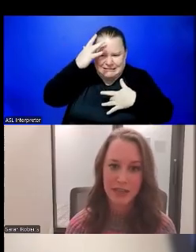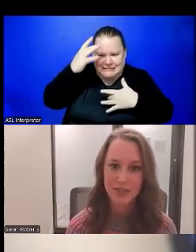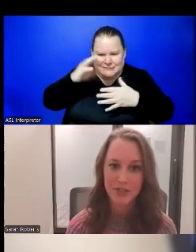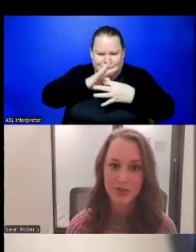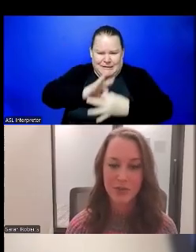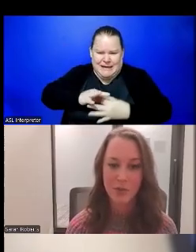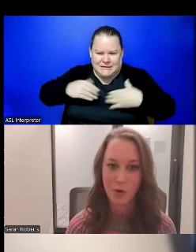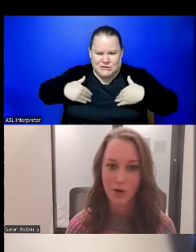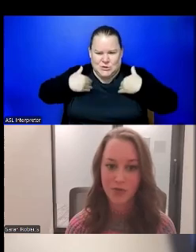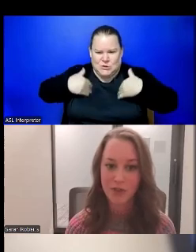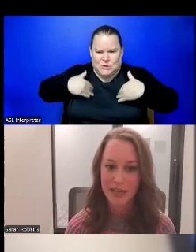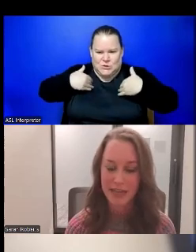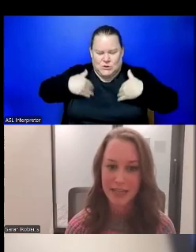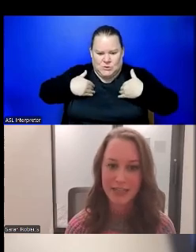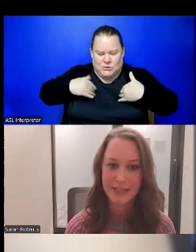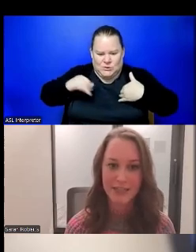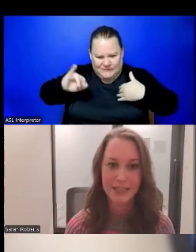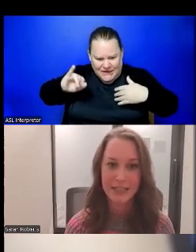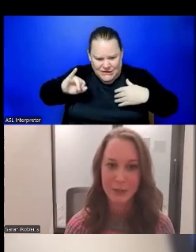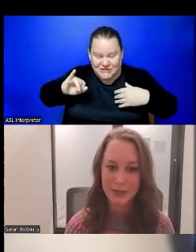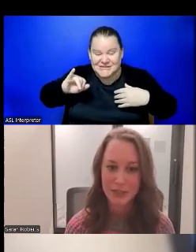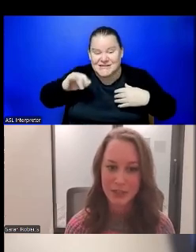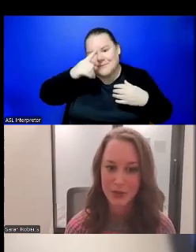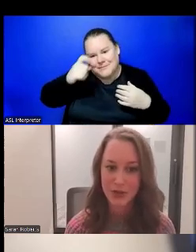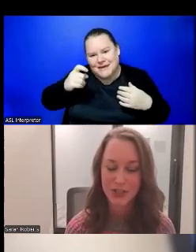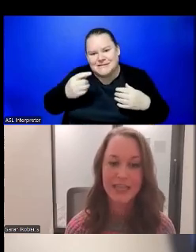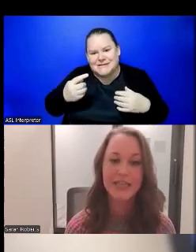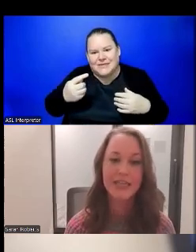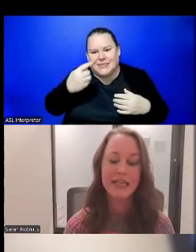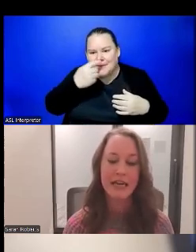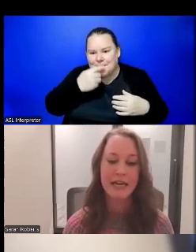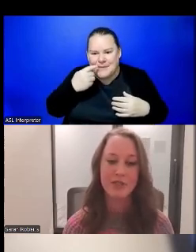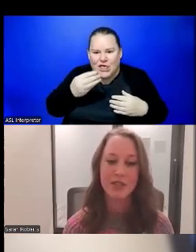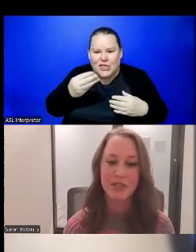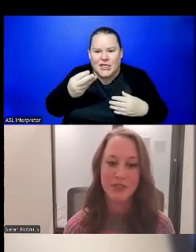related to some oral feeding done a little bit too early. So